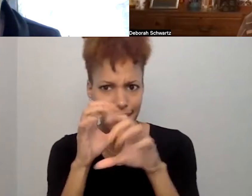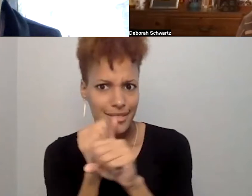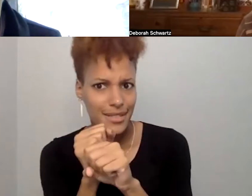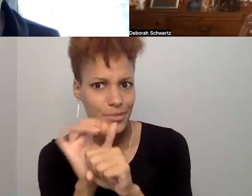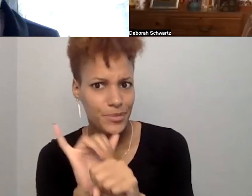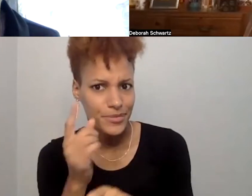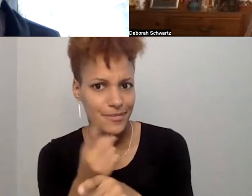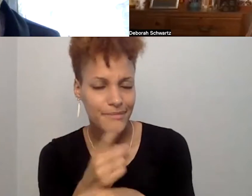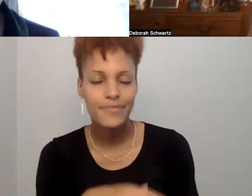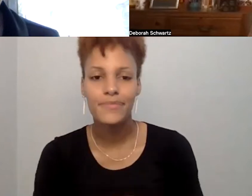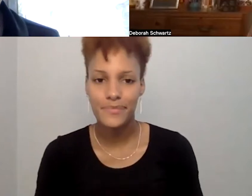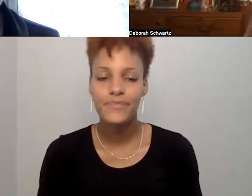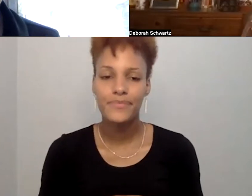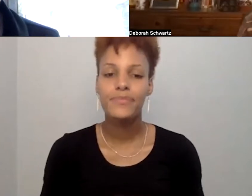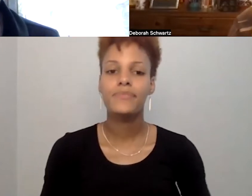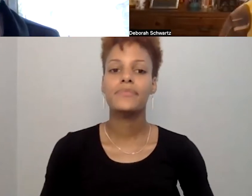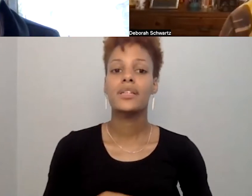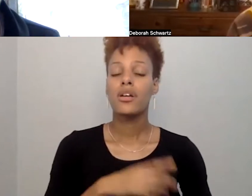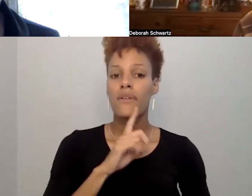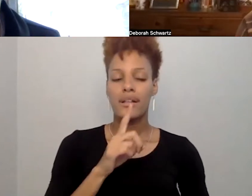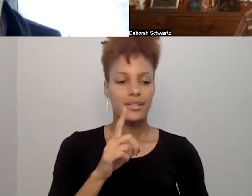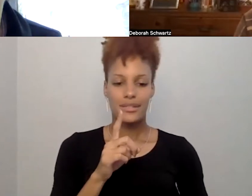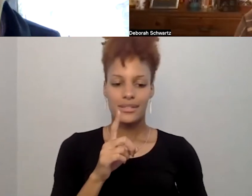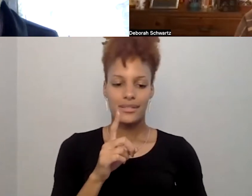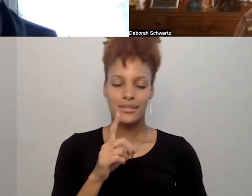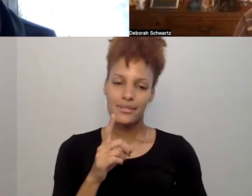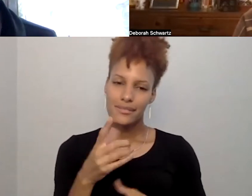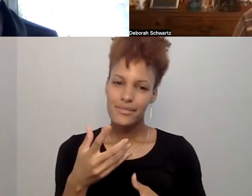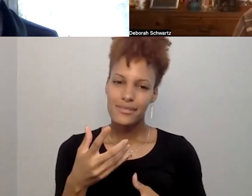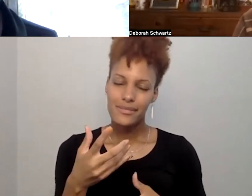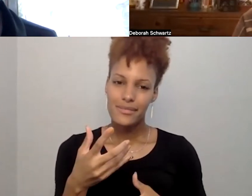And you know it really, it really speaks to, you know, kind of a different,